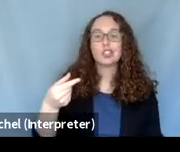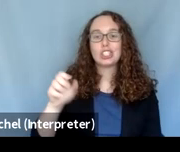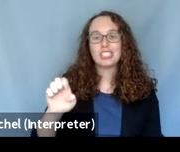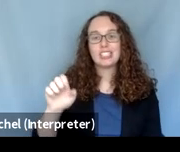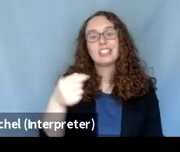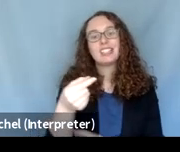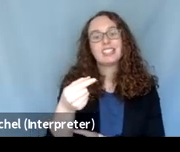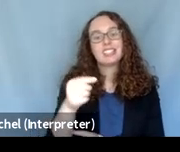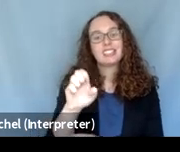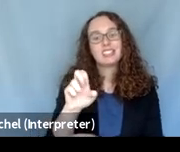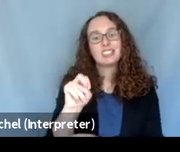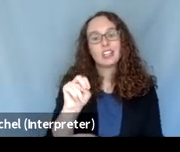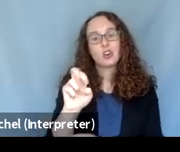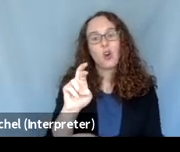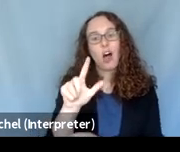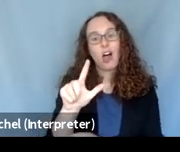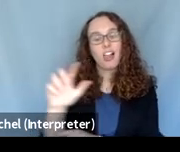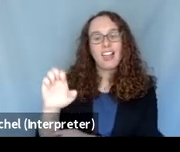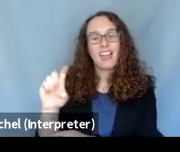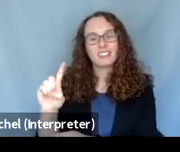then you can look at the classes and apply